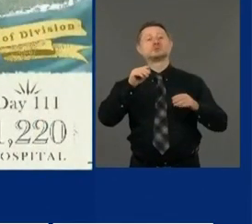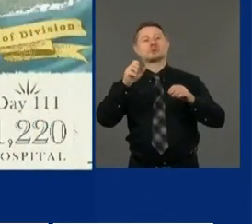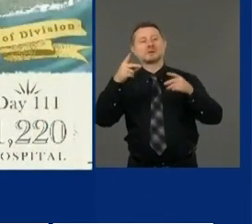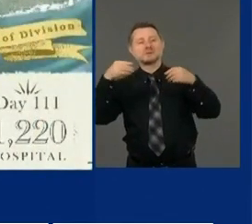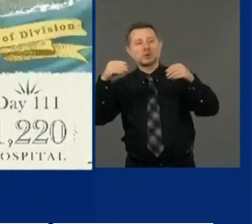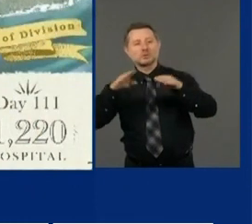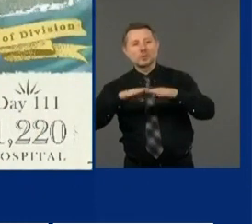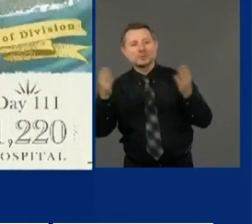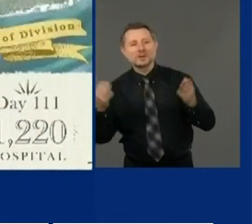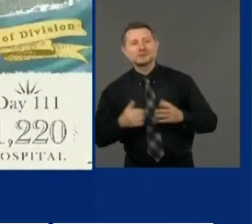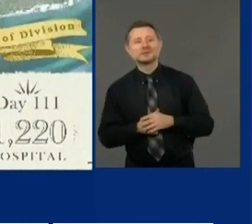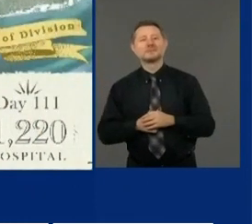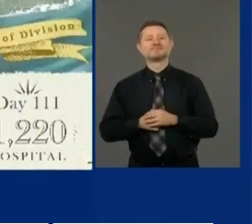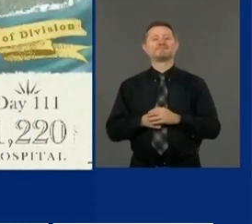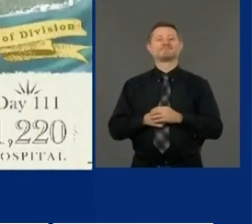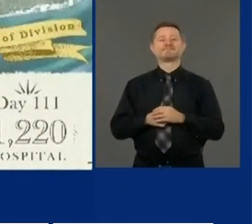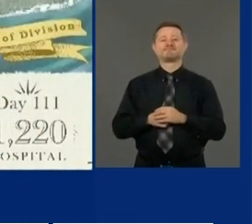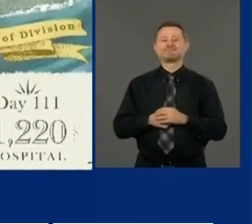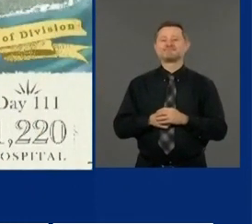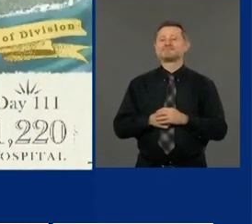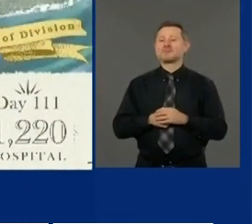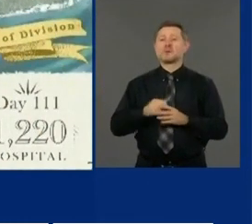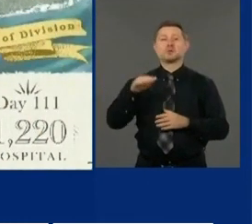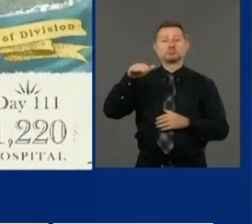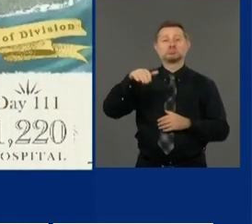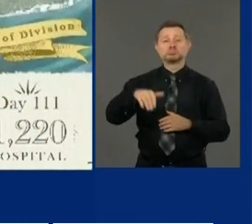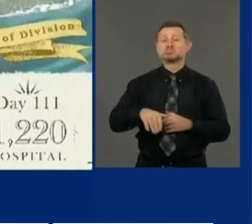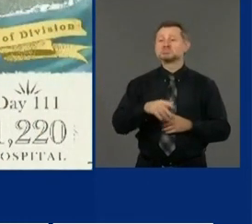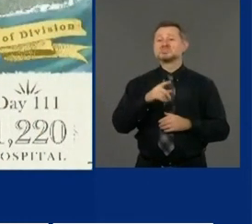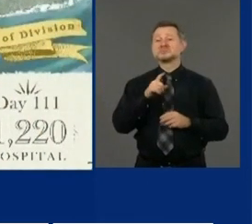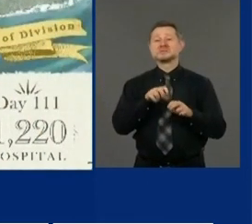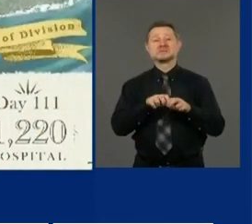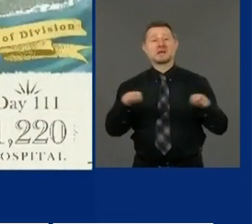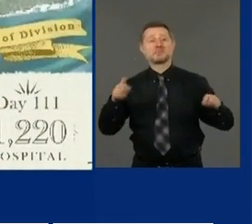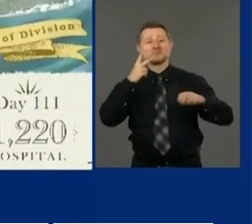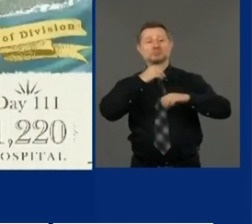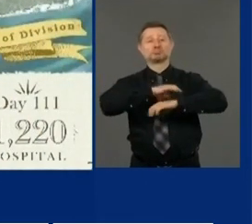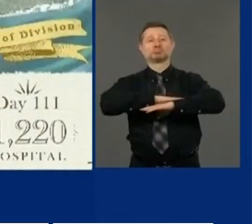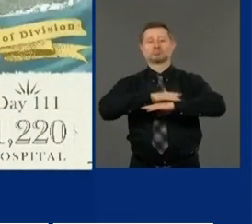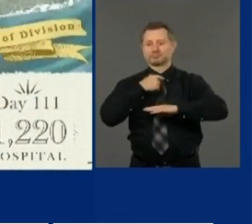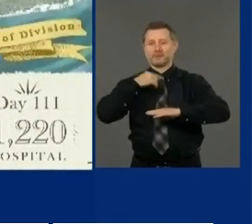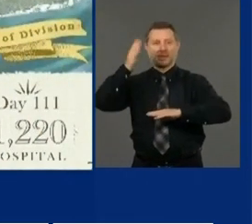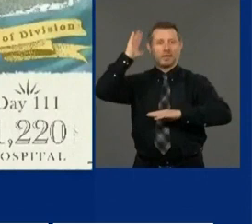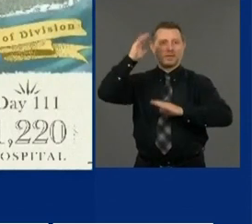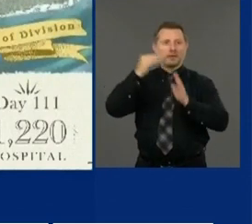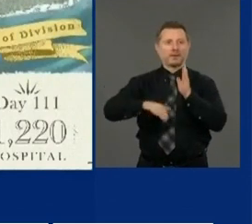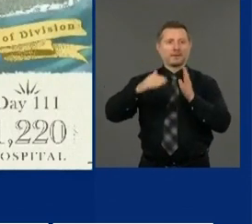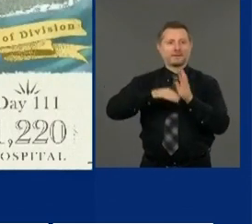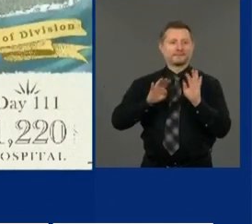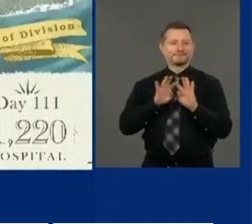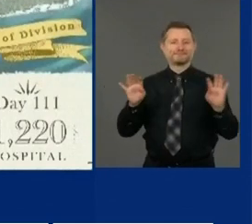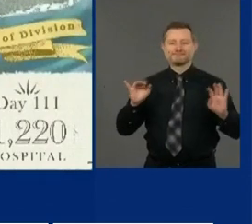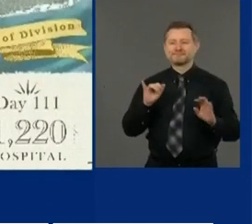THAT IS CAPTAIN. THEY HAVE HIM ON A DIET.